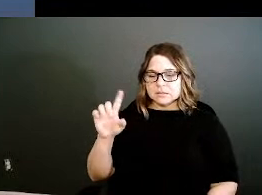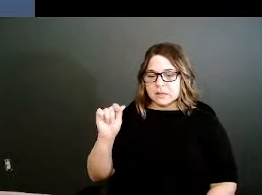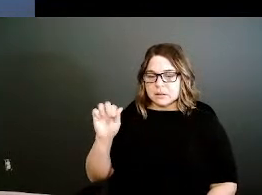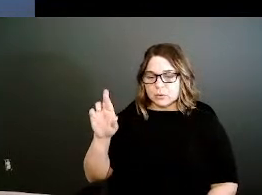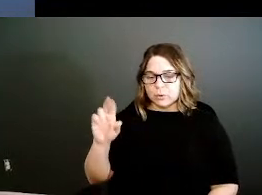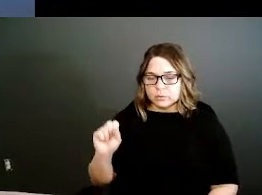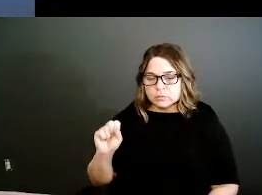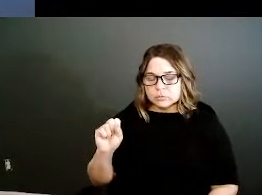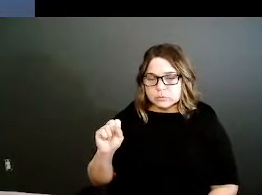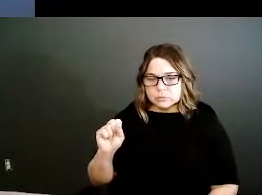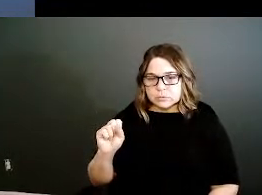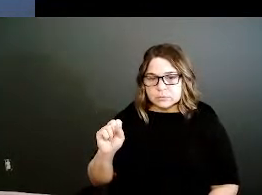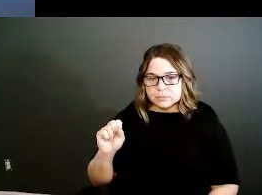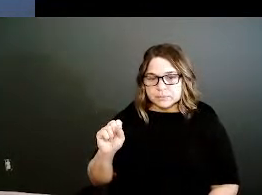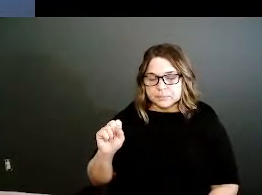STILL LISTENING BUT BOTH COUNCIL MEMBER ANDREA JENKINS